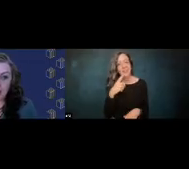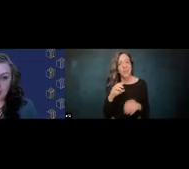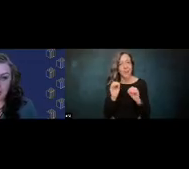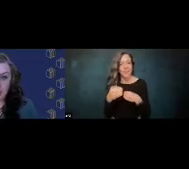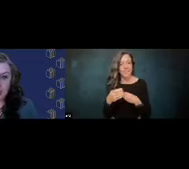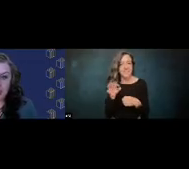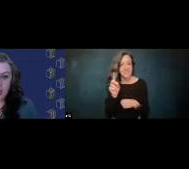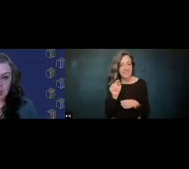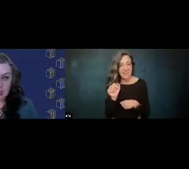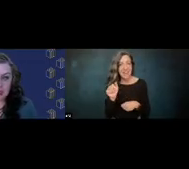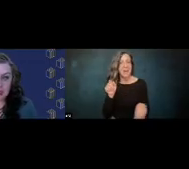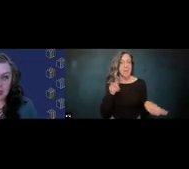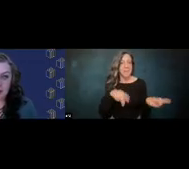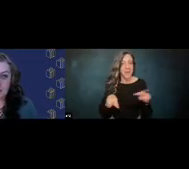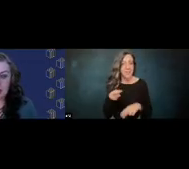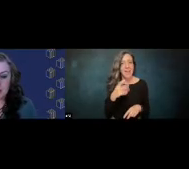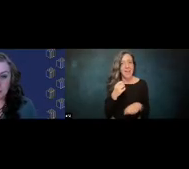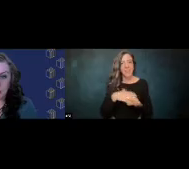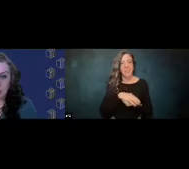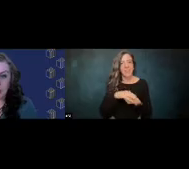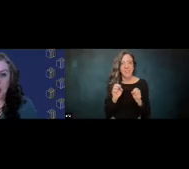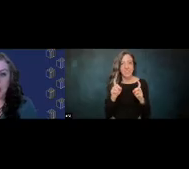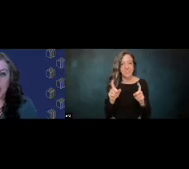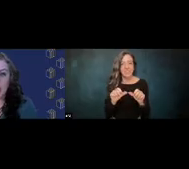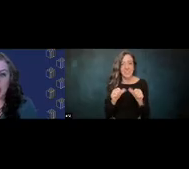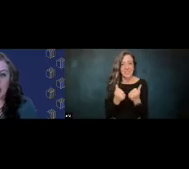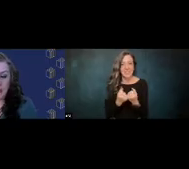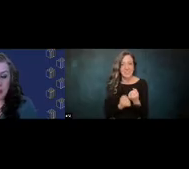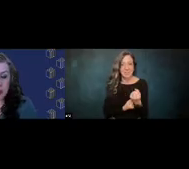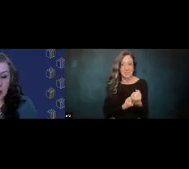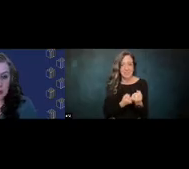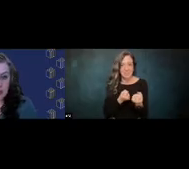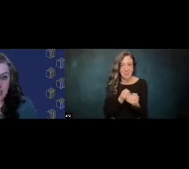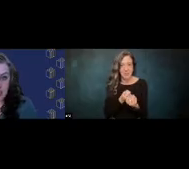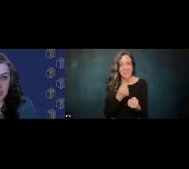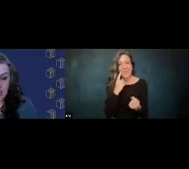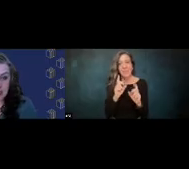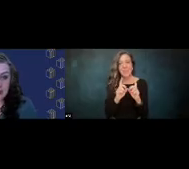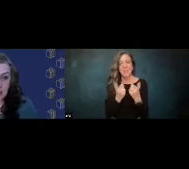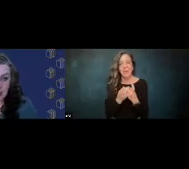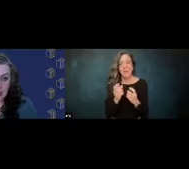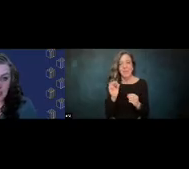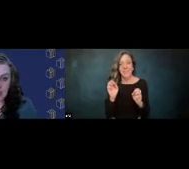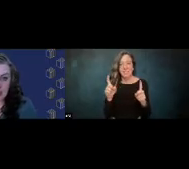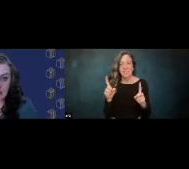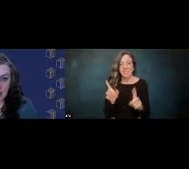local educational agency support for the department of education special education